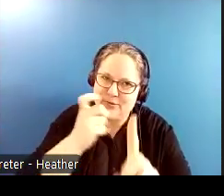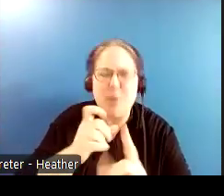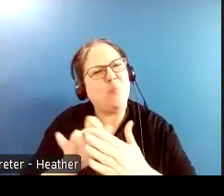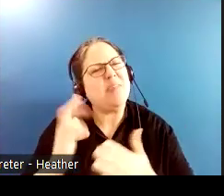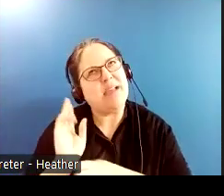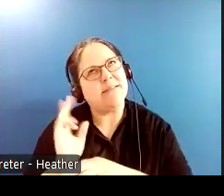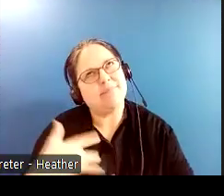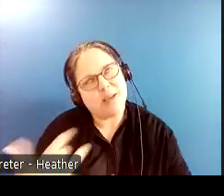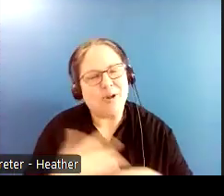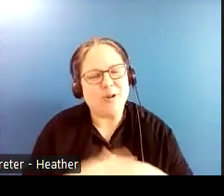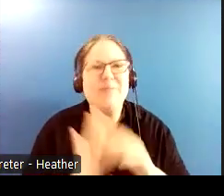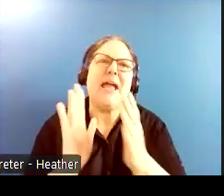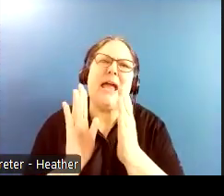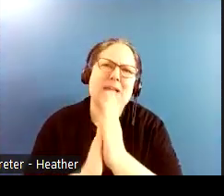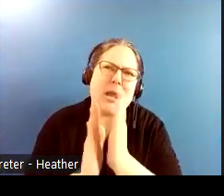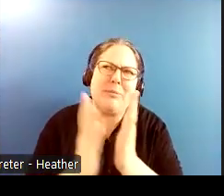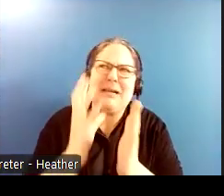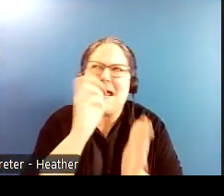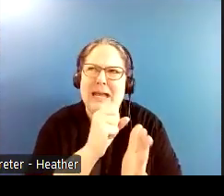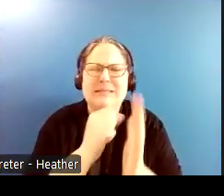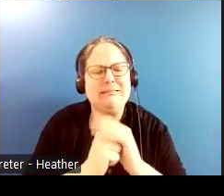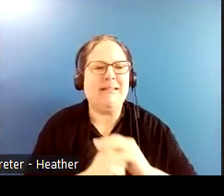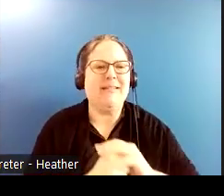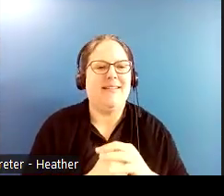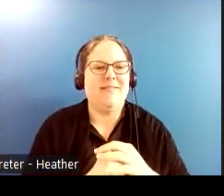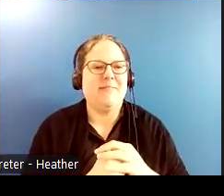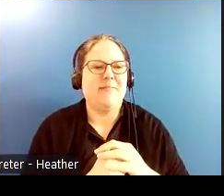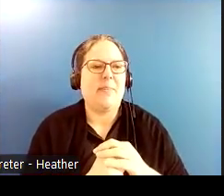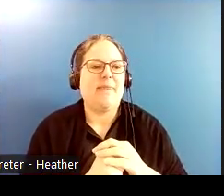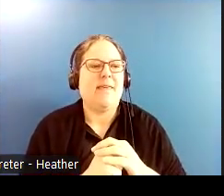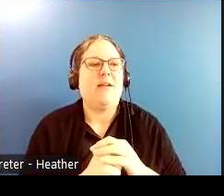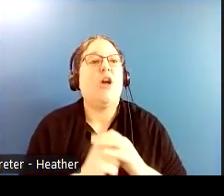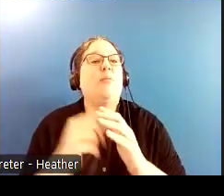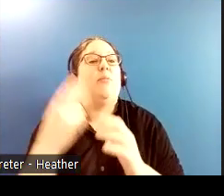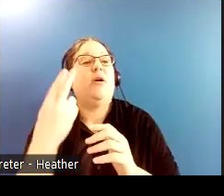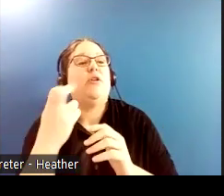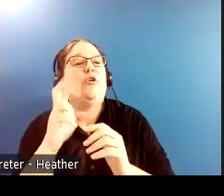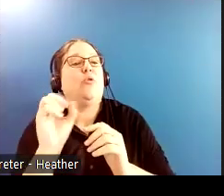the highest form of compliment. Herodotus writes down um everything that he knows about that for us